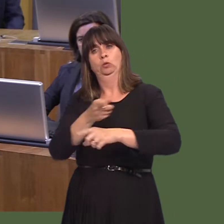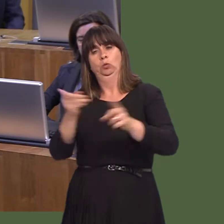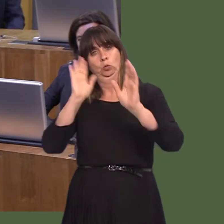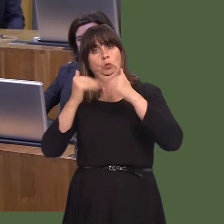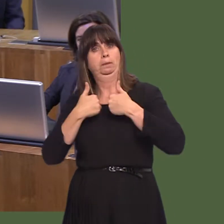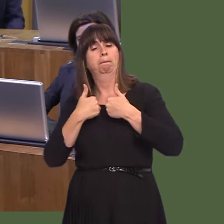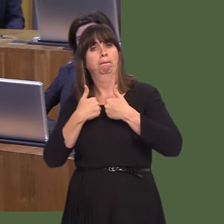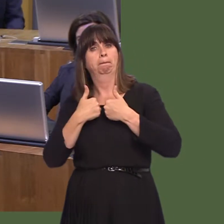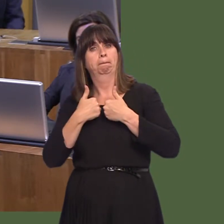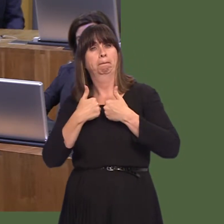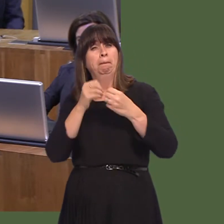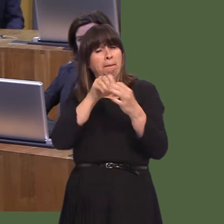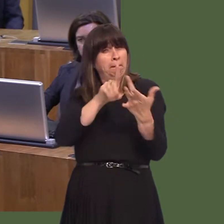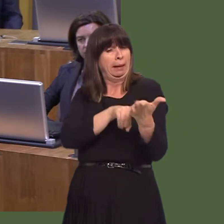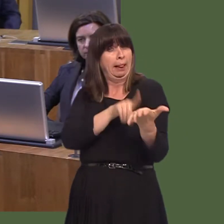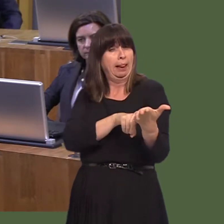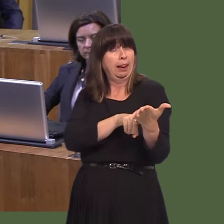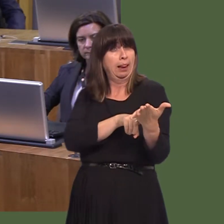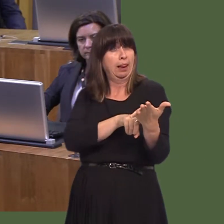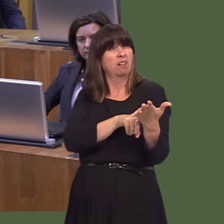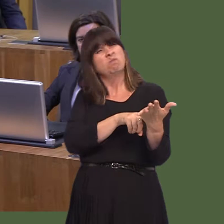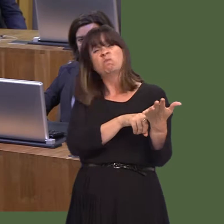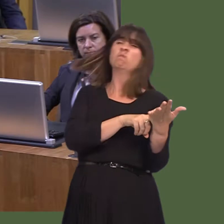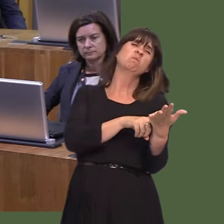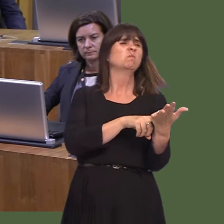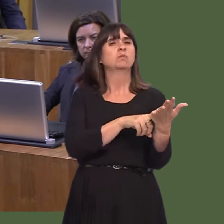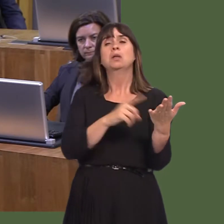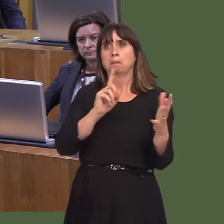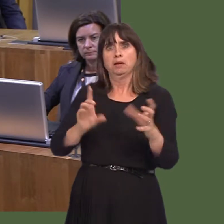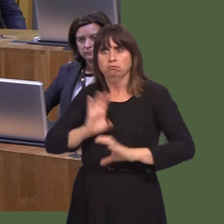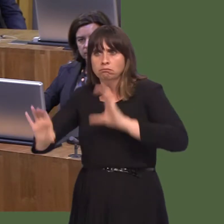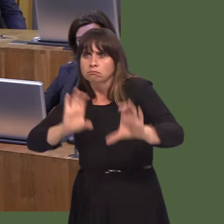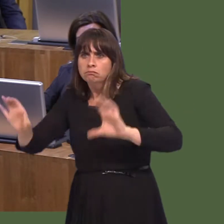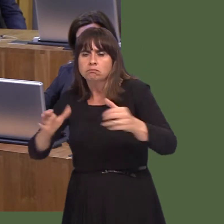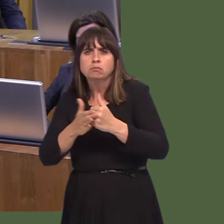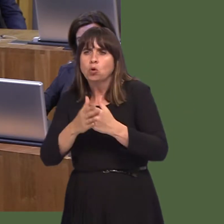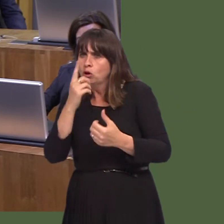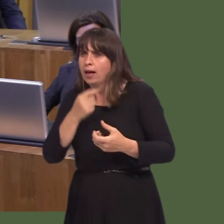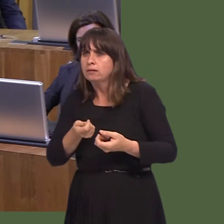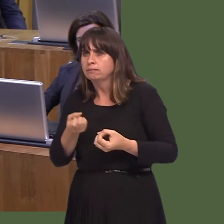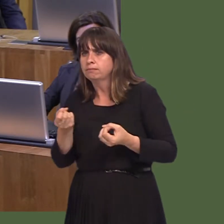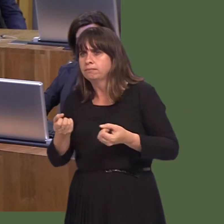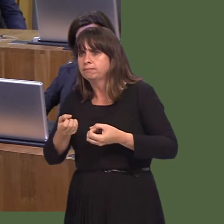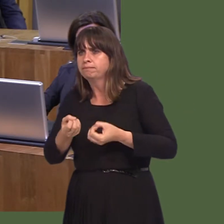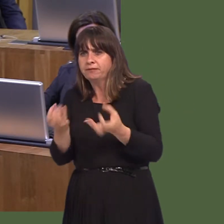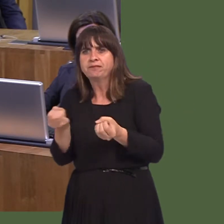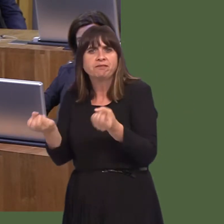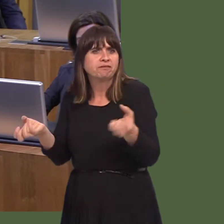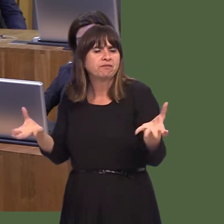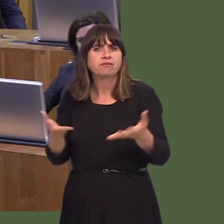So, while I'm convinced that a Bill would do it, it's hugely important that we look to see what further resource can be identified in order to help those people who live with